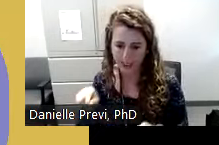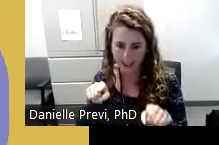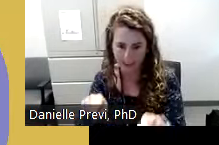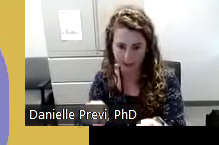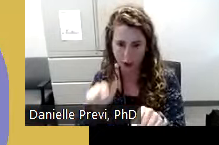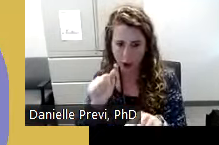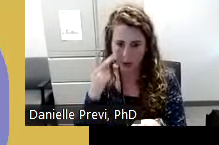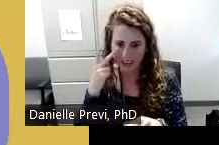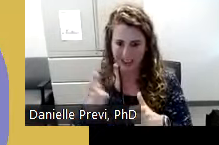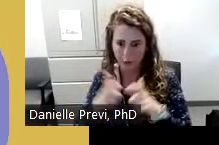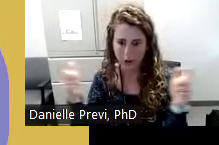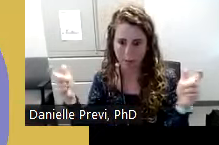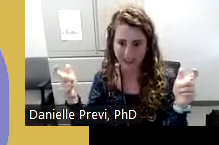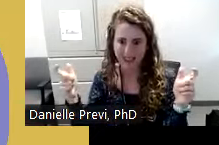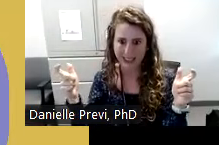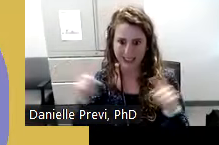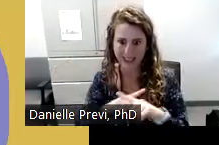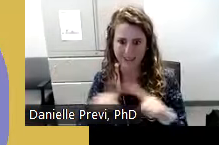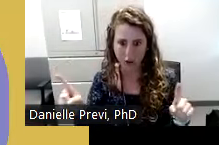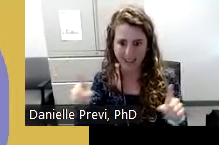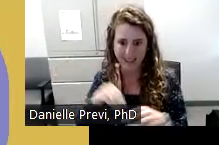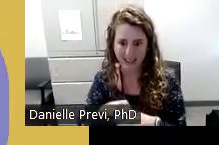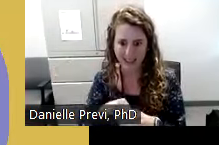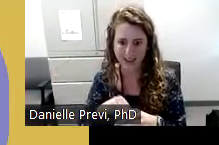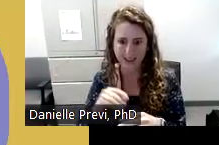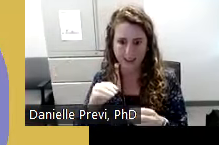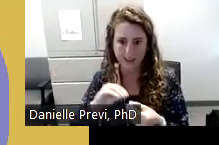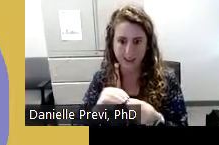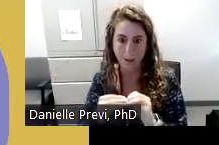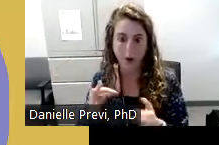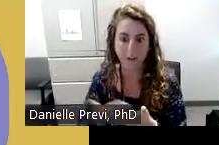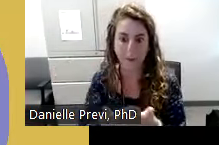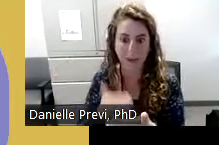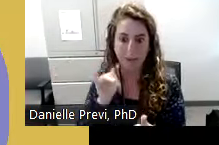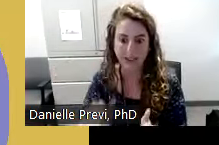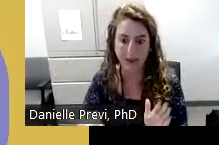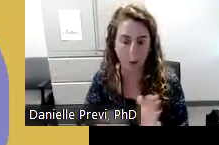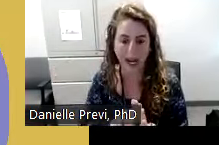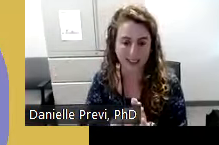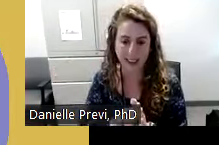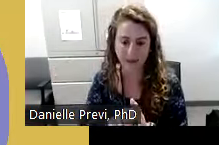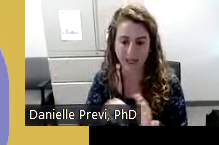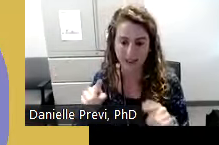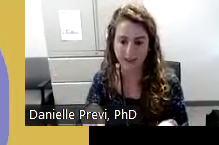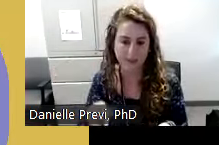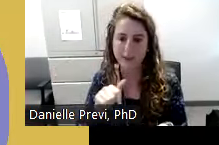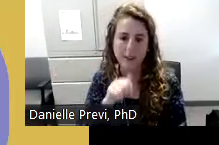Okay, if you compare stats from 2005 to 2020, you'll see a huge difference in the number of